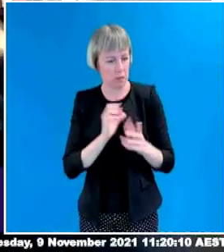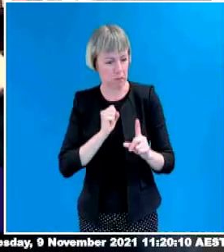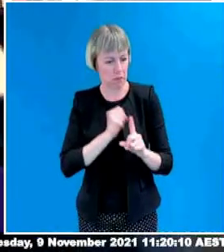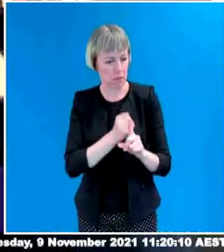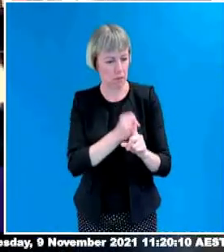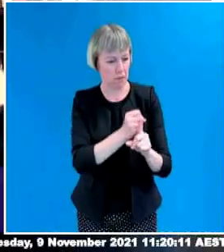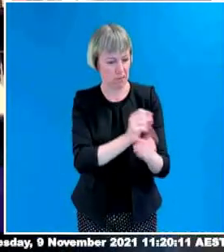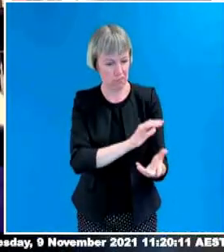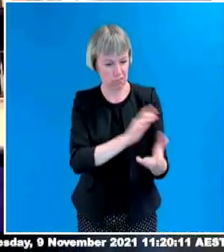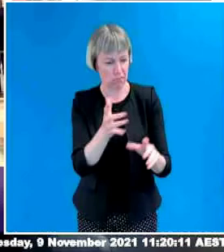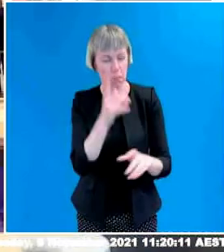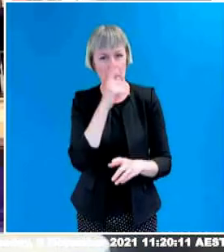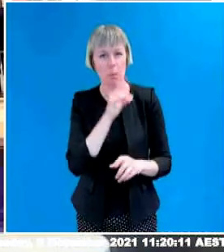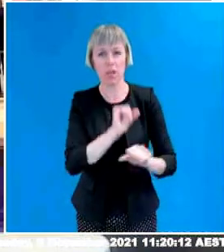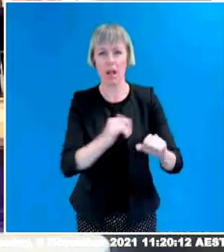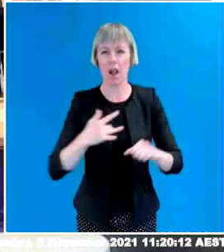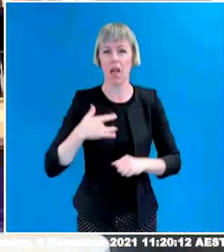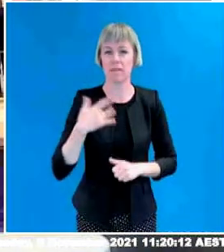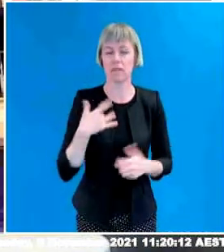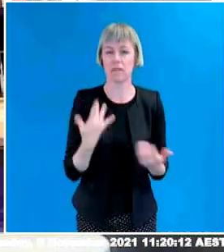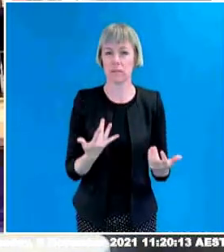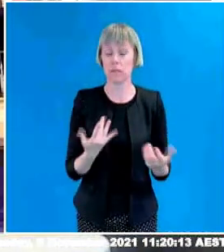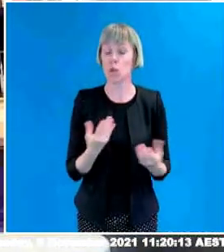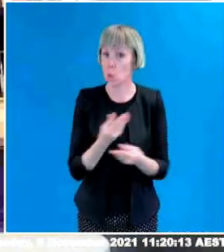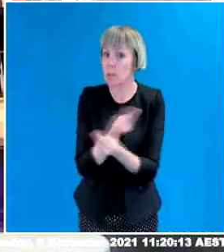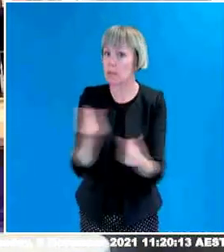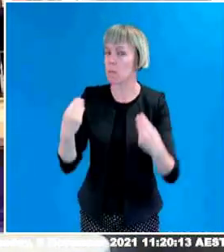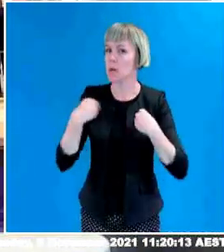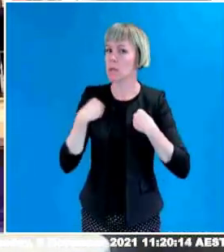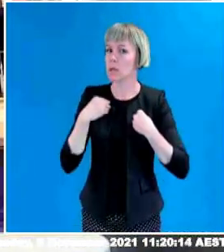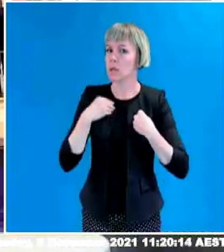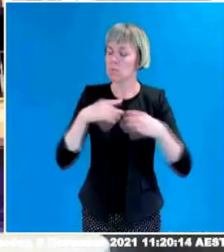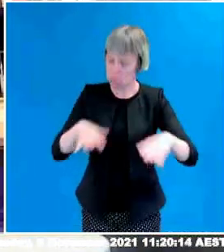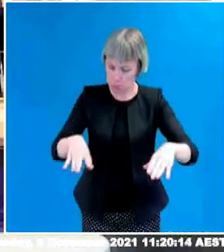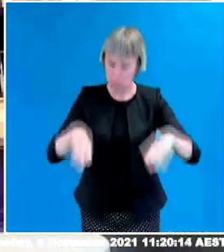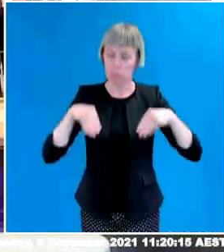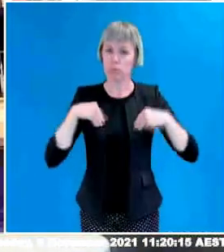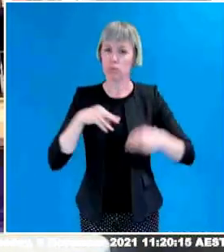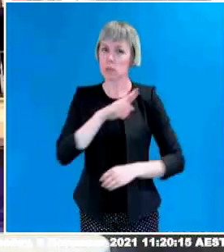So you have seen companies take it on board and think about how we need to do